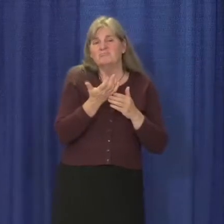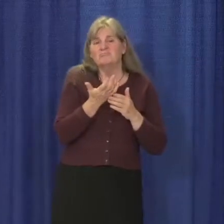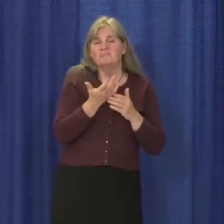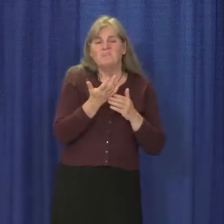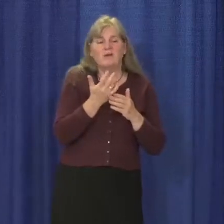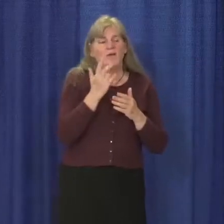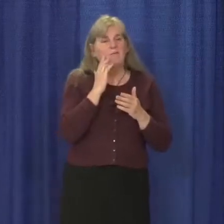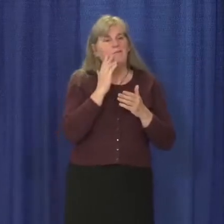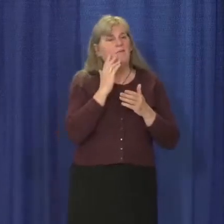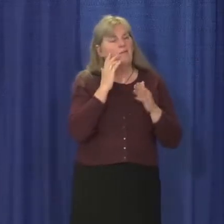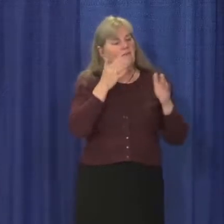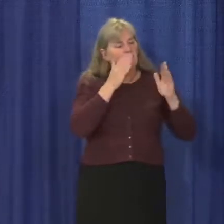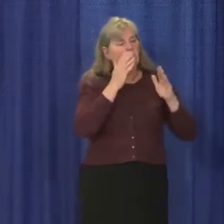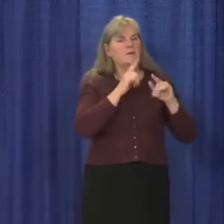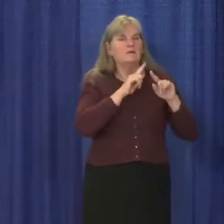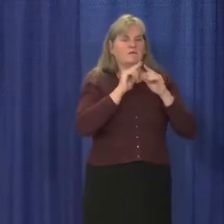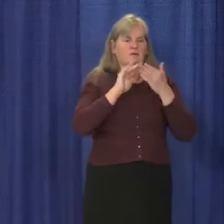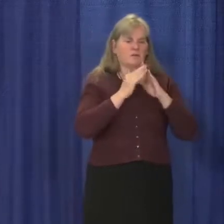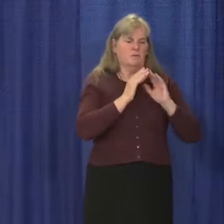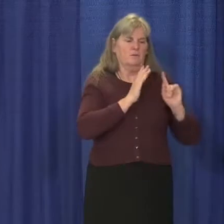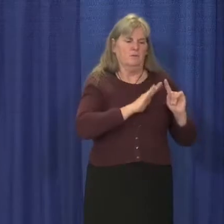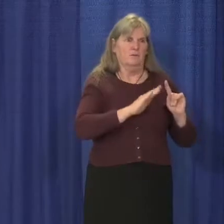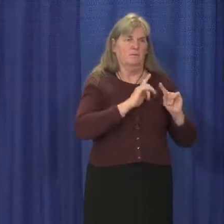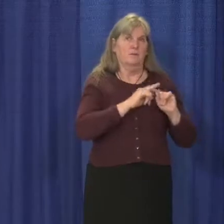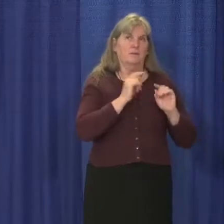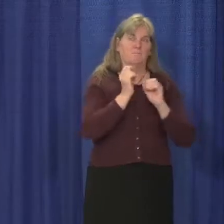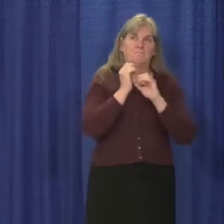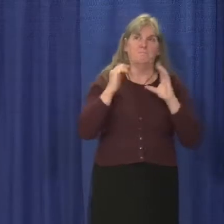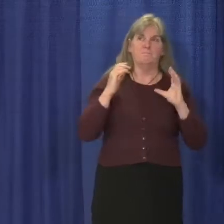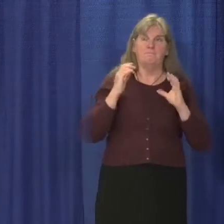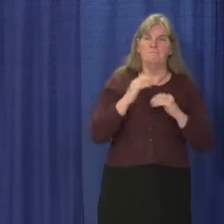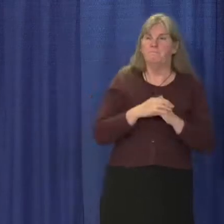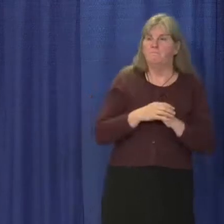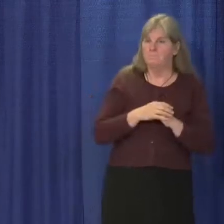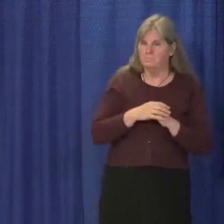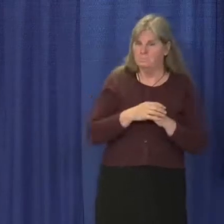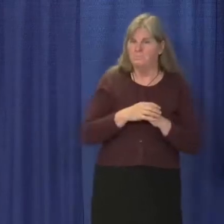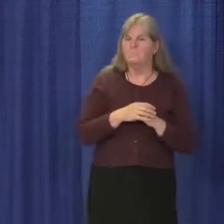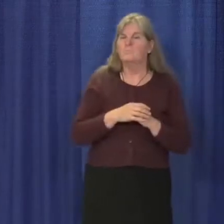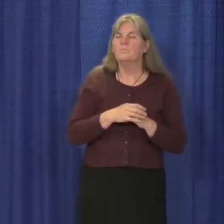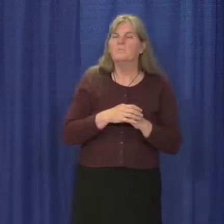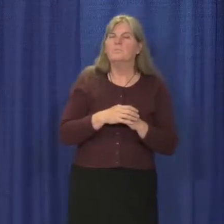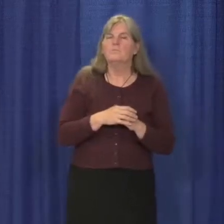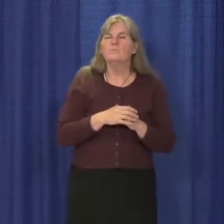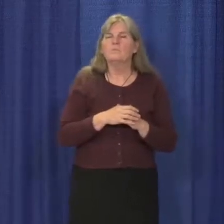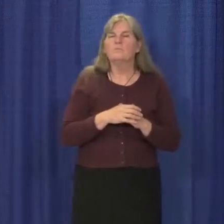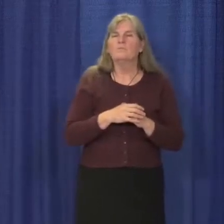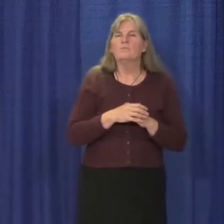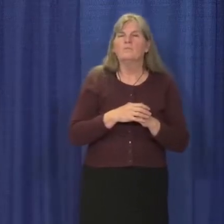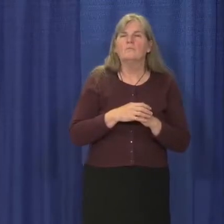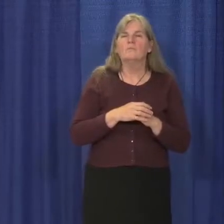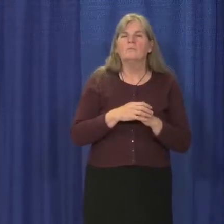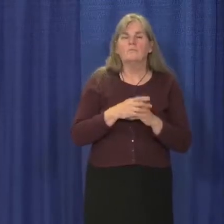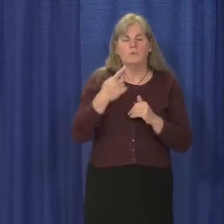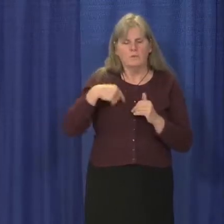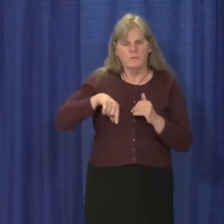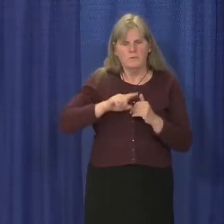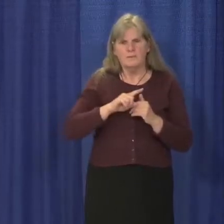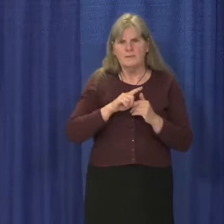communities. And we have been definitely